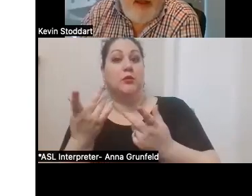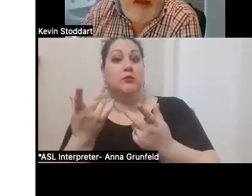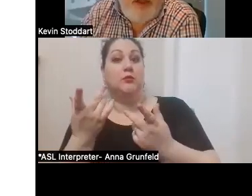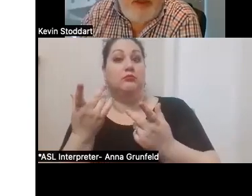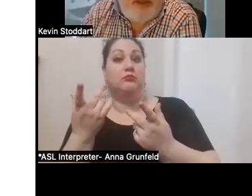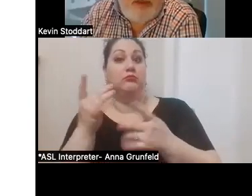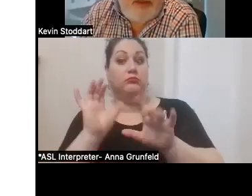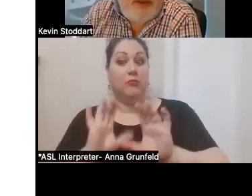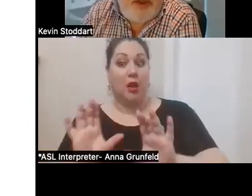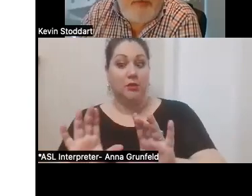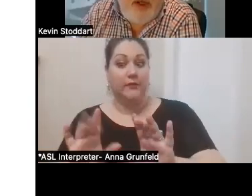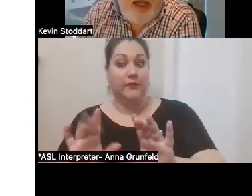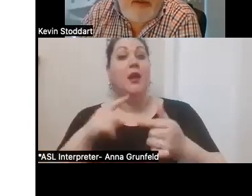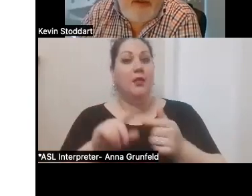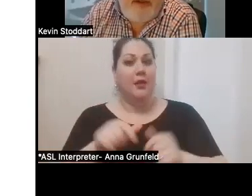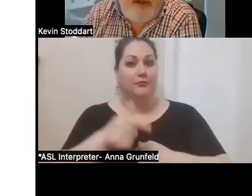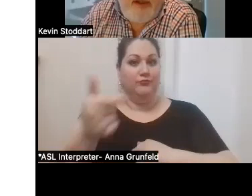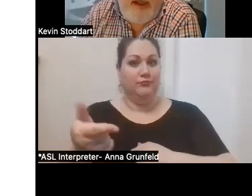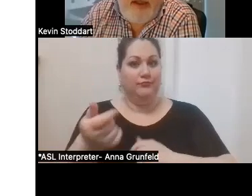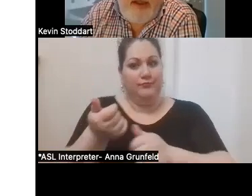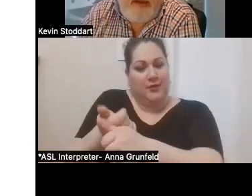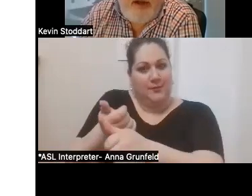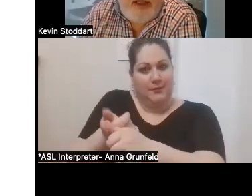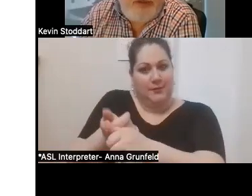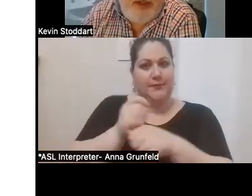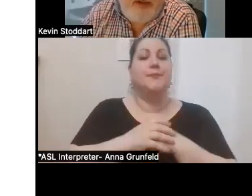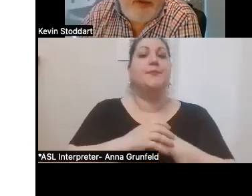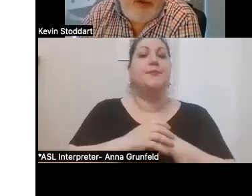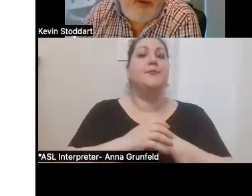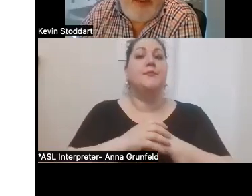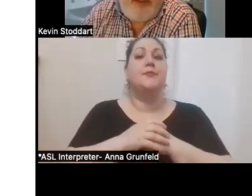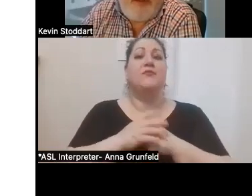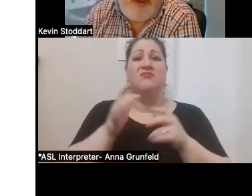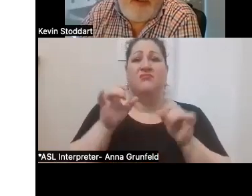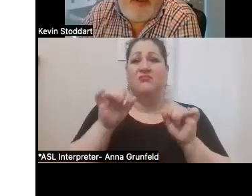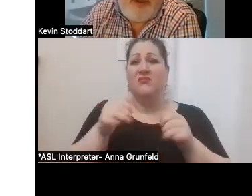Adjust shift length in hospitals or internships.